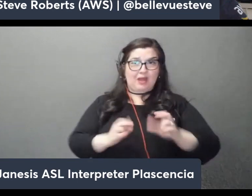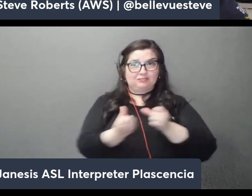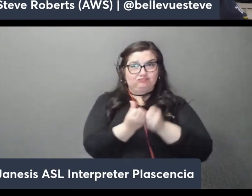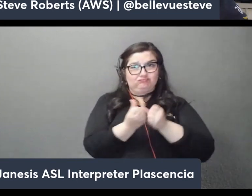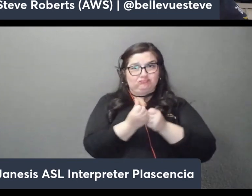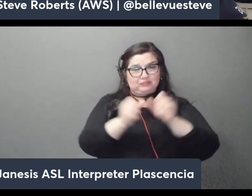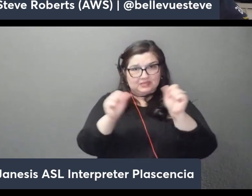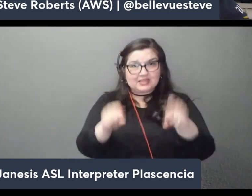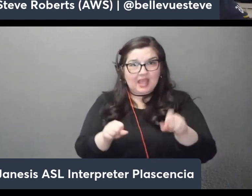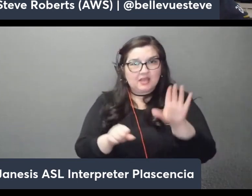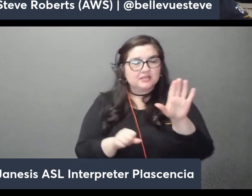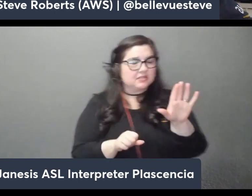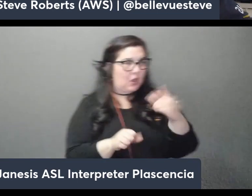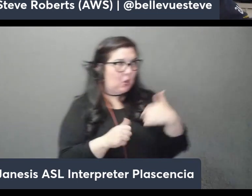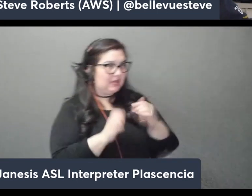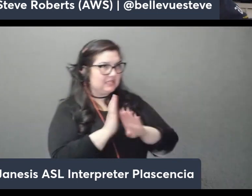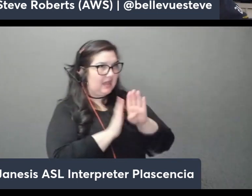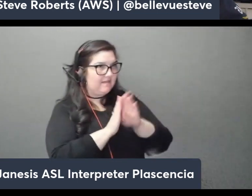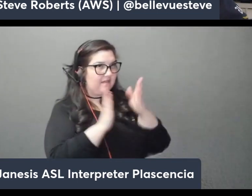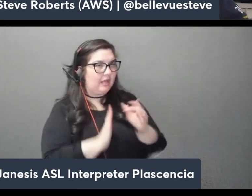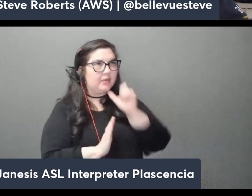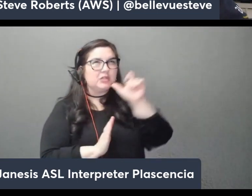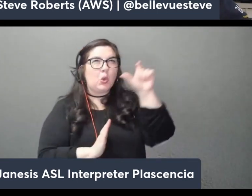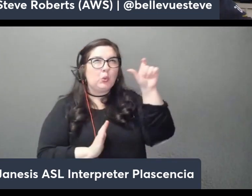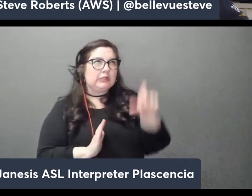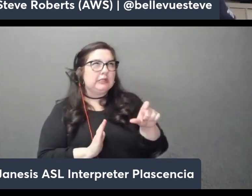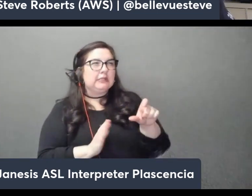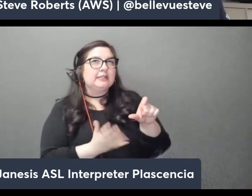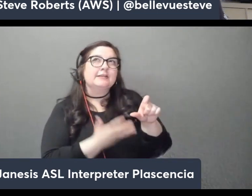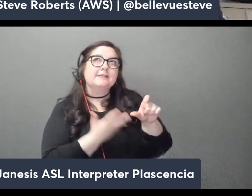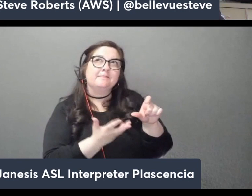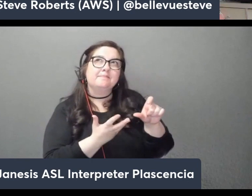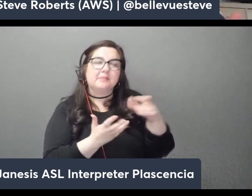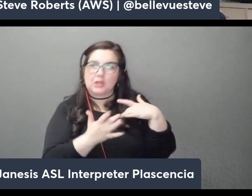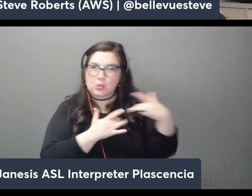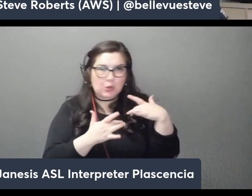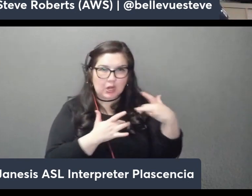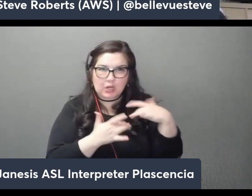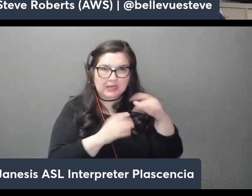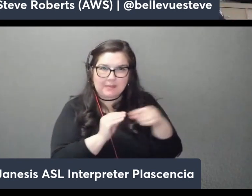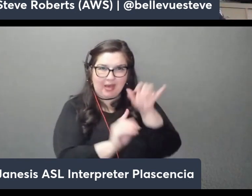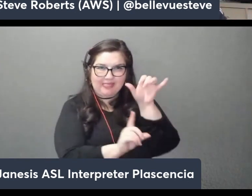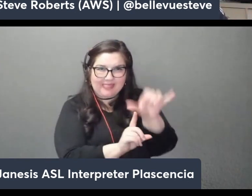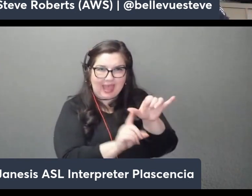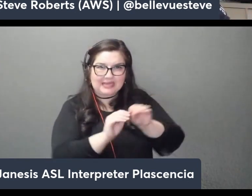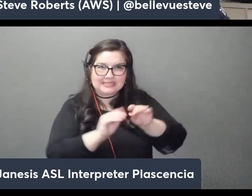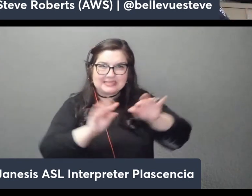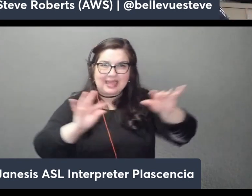So as a developer, I don't need to worry about that scaling aspect of it, right?